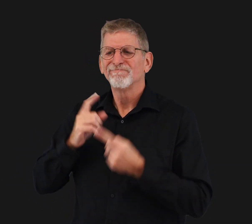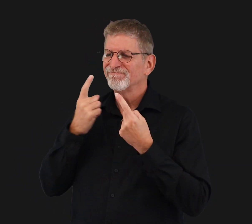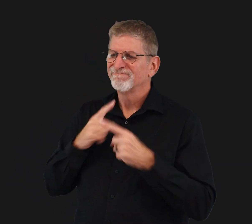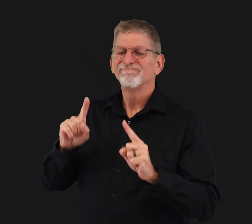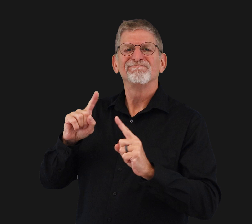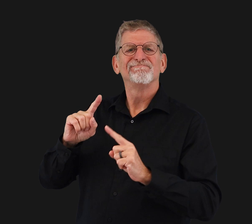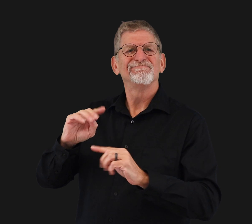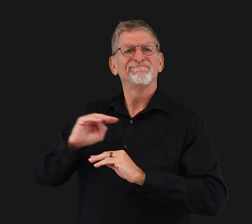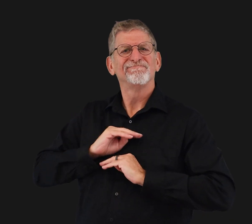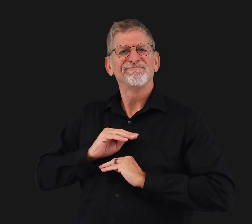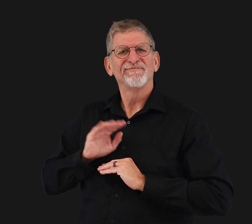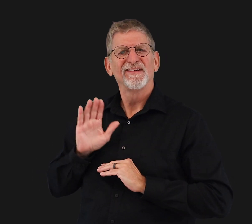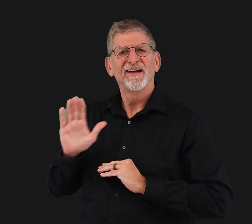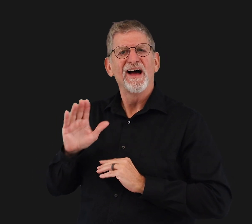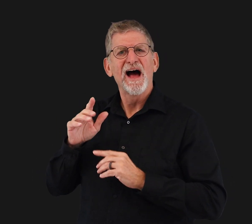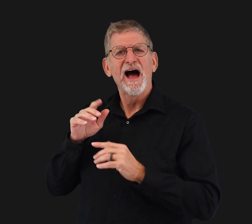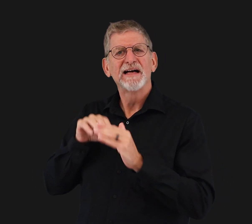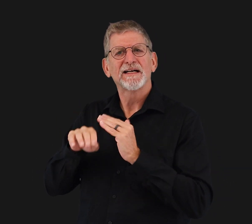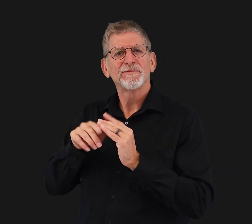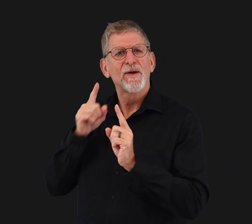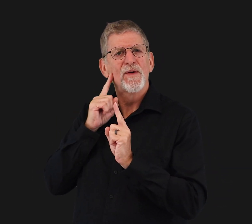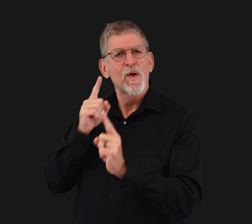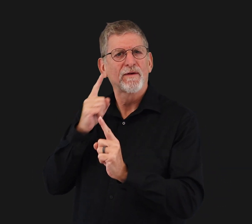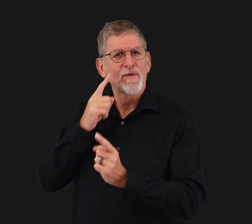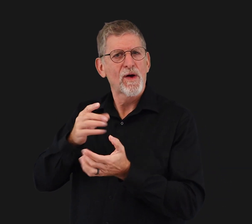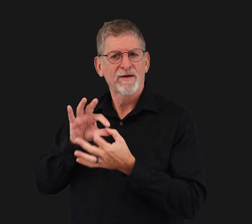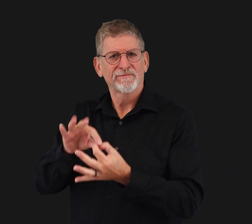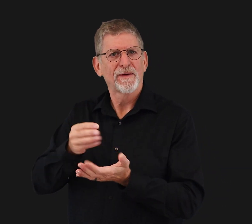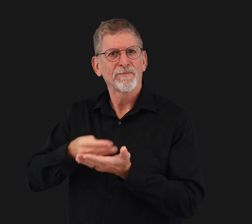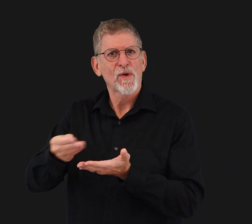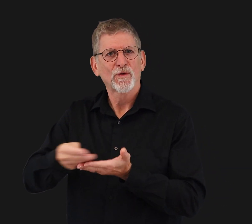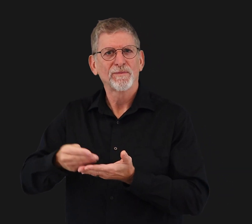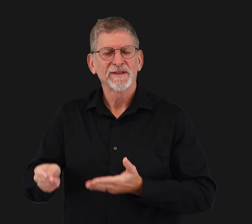achieve our accessibility goals for procurement.